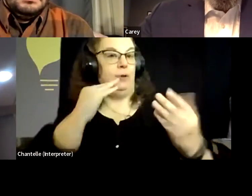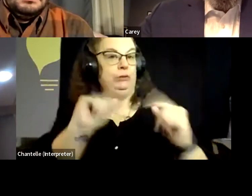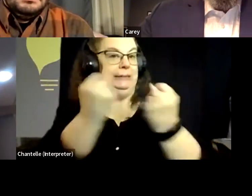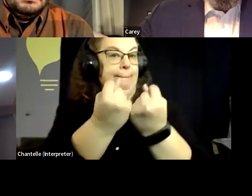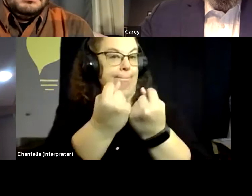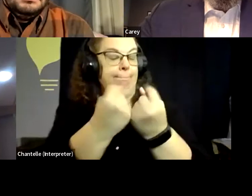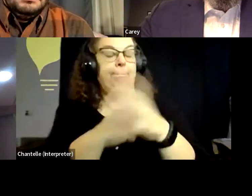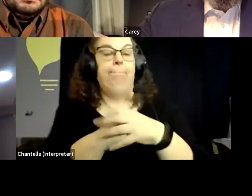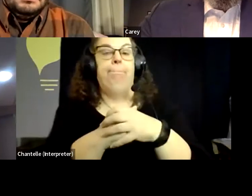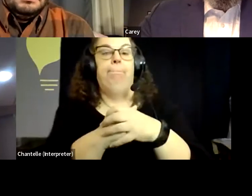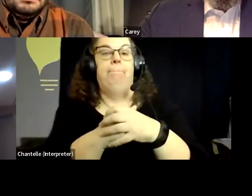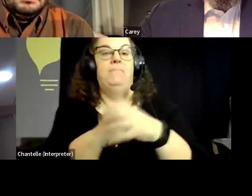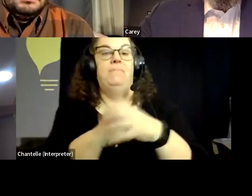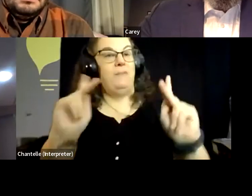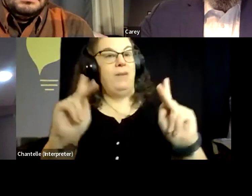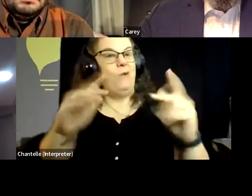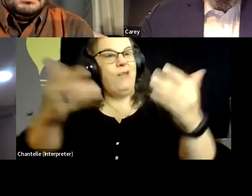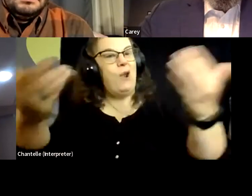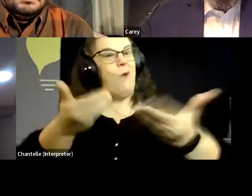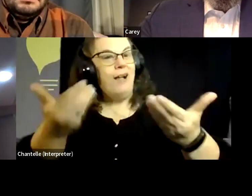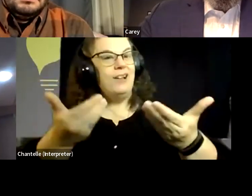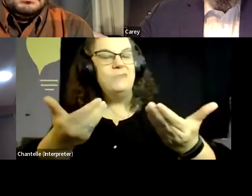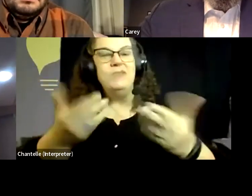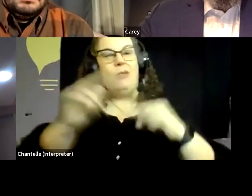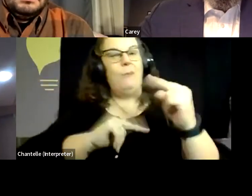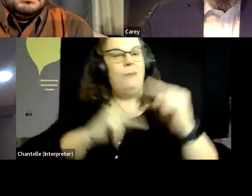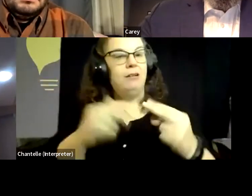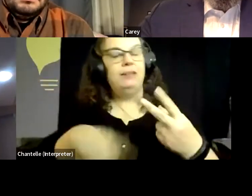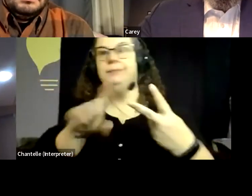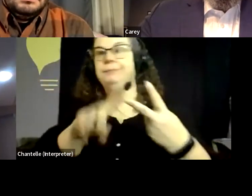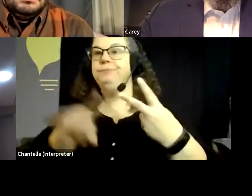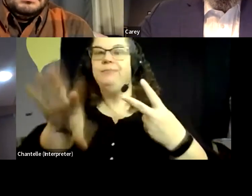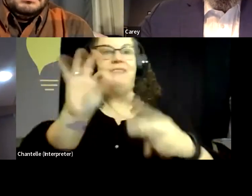The folks who are welcoming you to the building, helping you find your seats, scanning